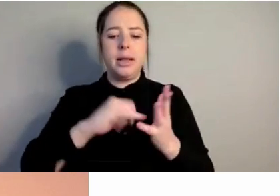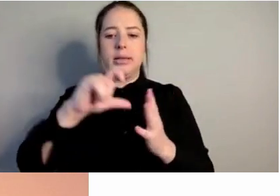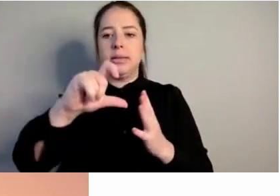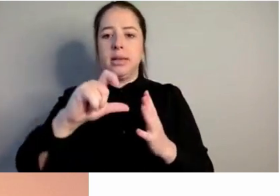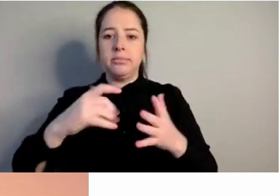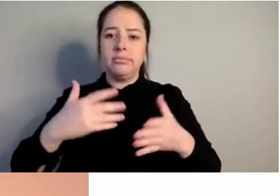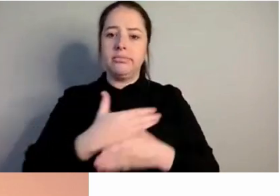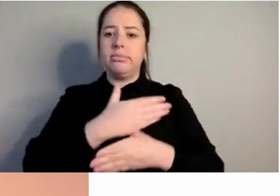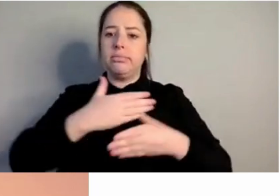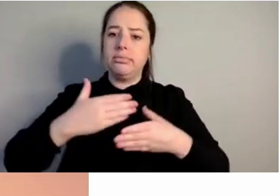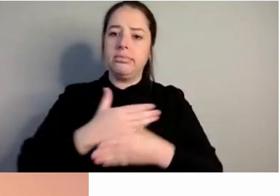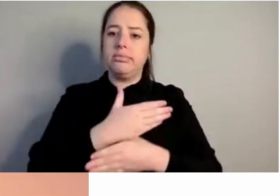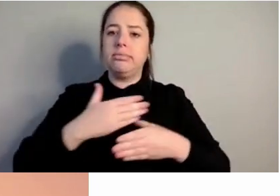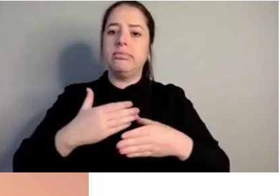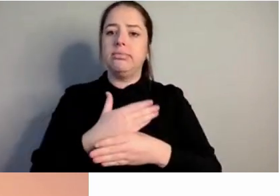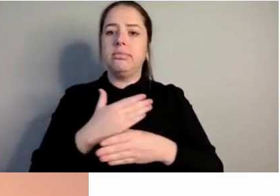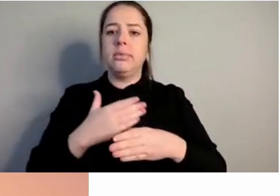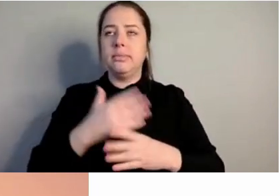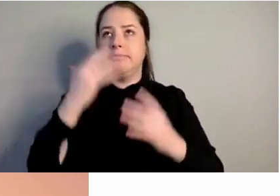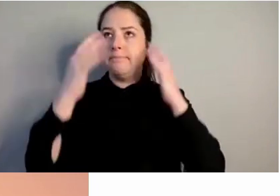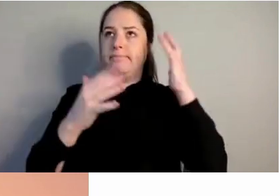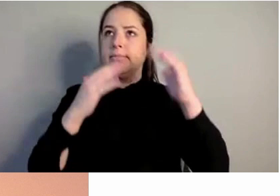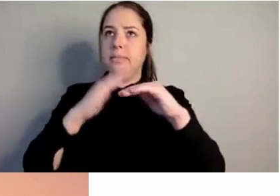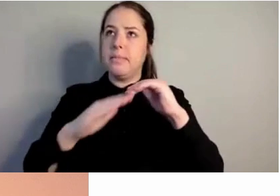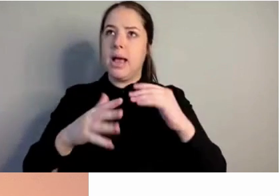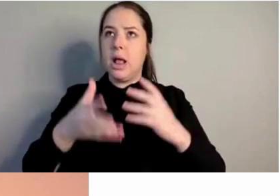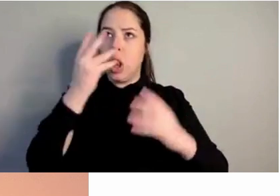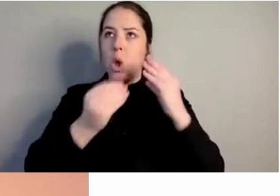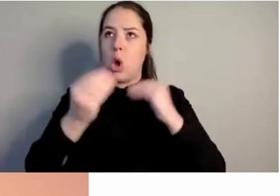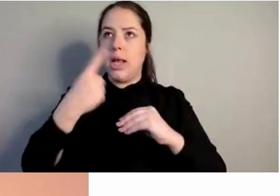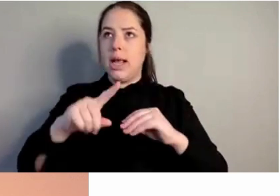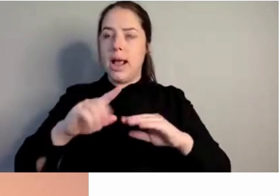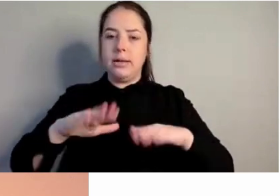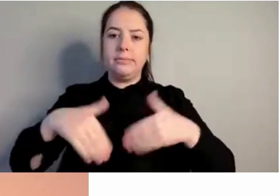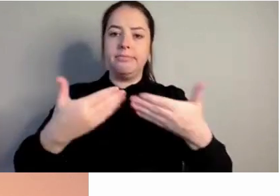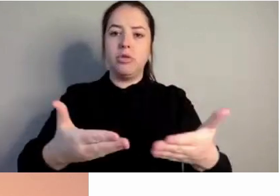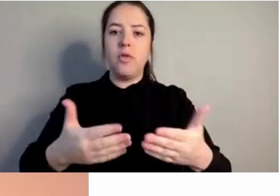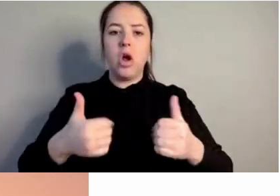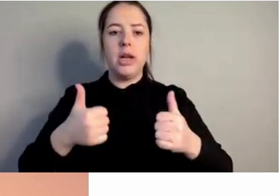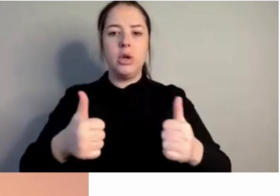in thinking about learning offerings in integrity, to really draw out just why it's so central